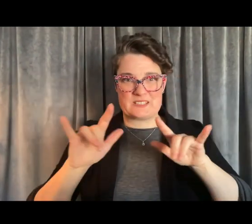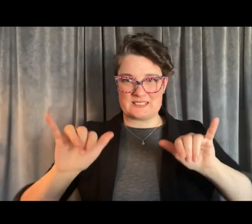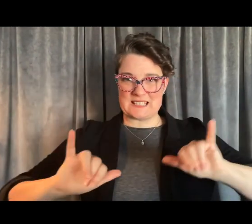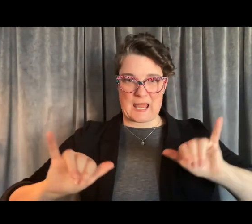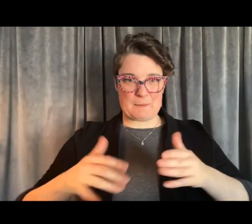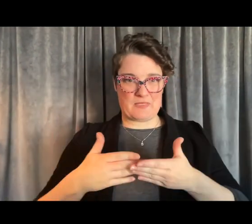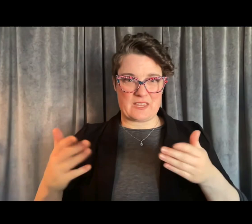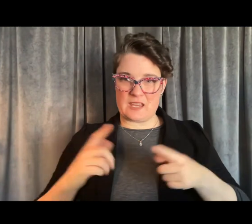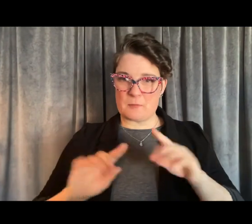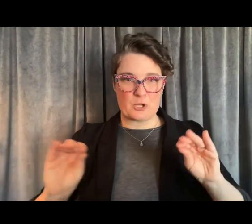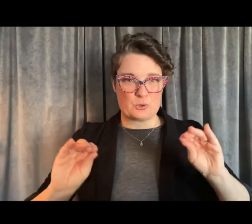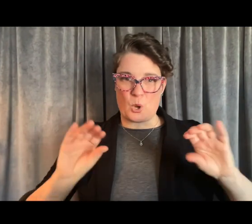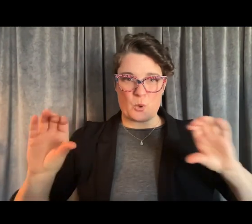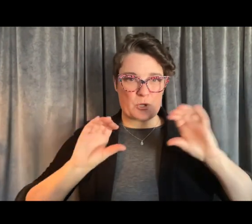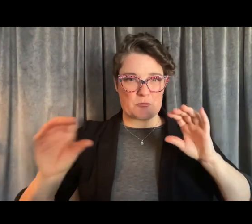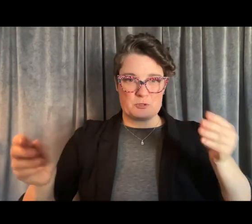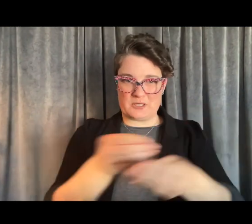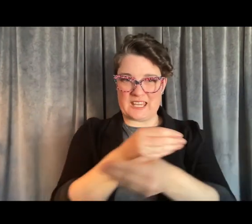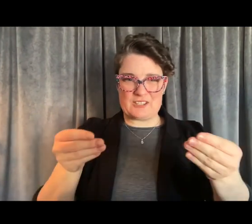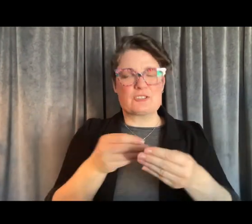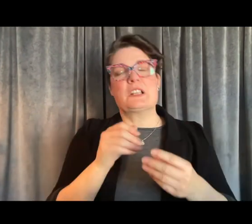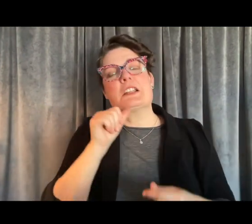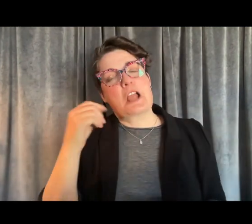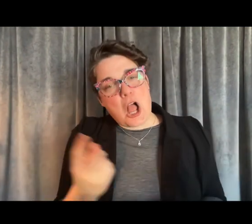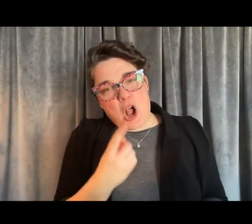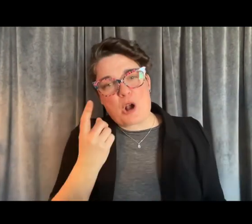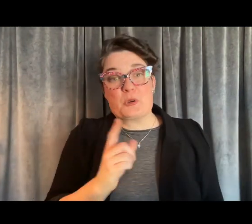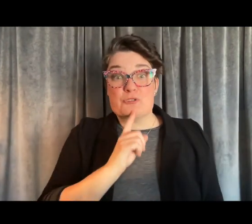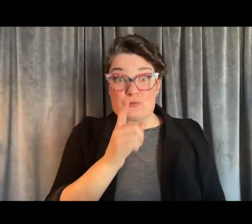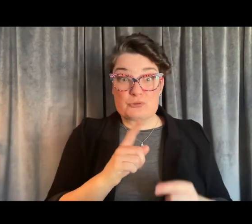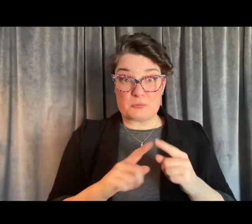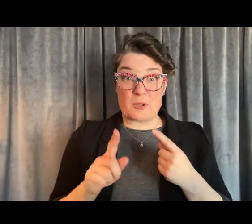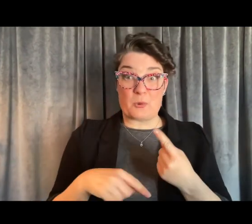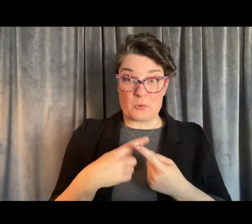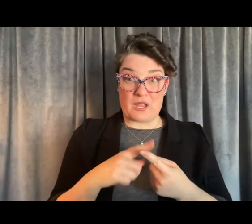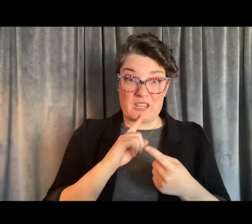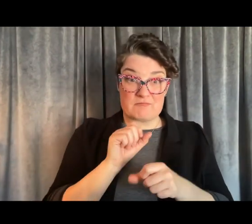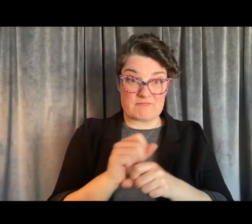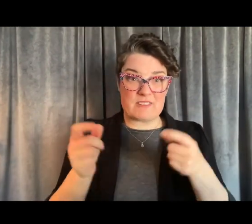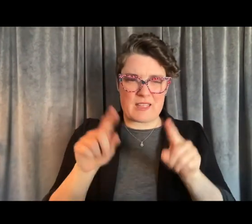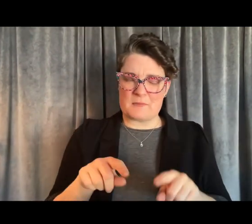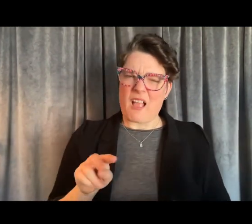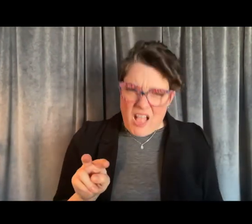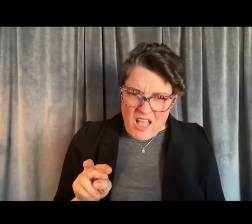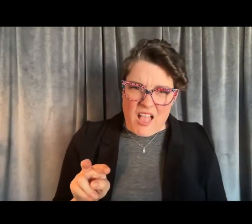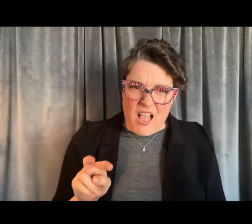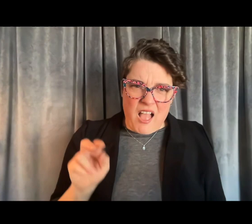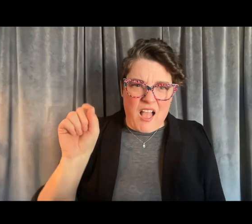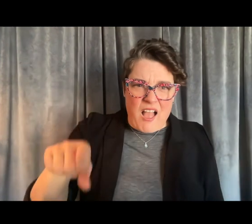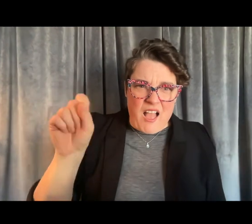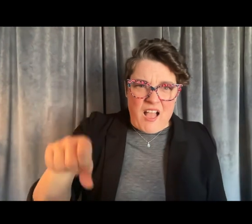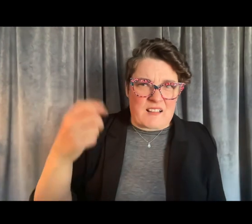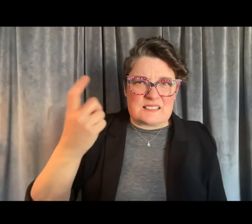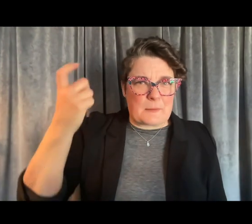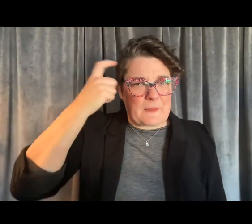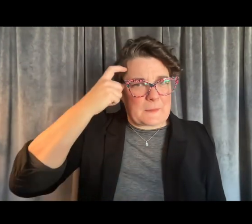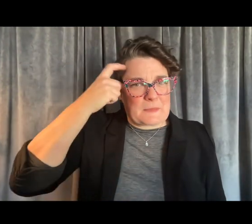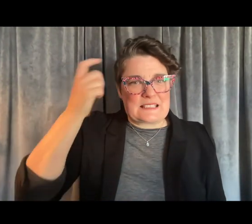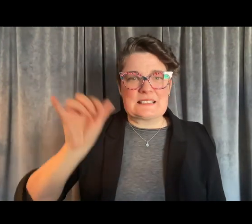without having communicated to each other throughout time and space, it's not always true, but when that happens, you're like, yeah, there's something that makes sense.